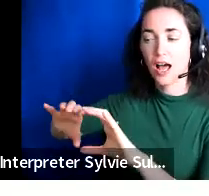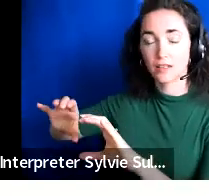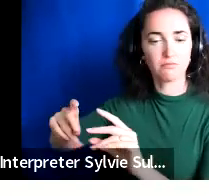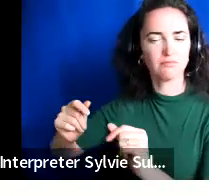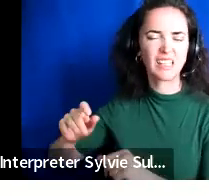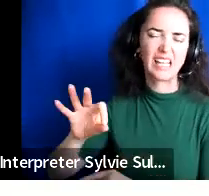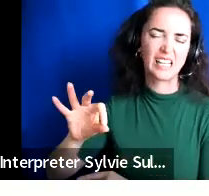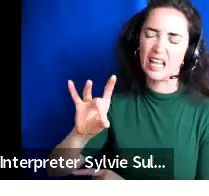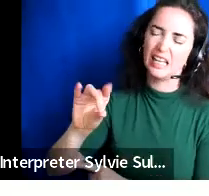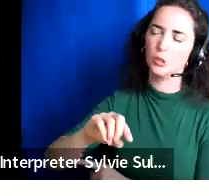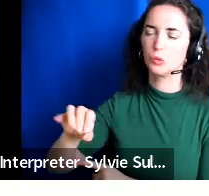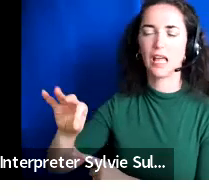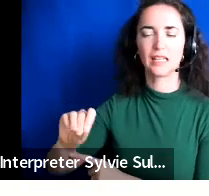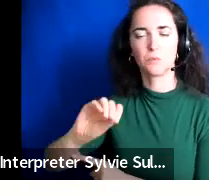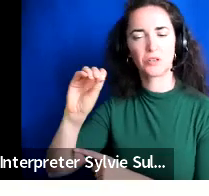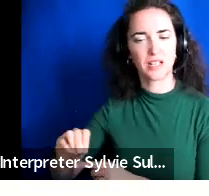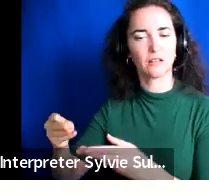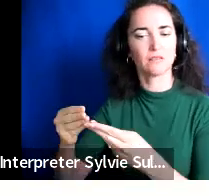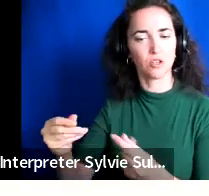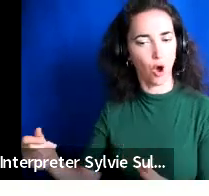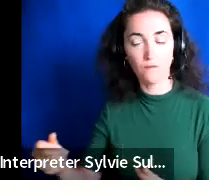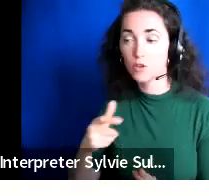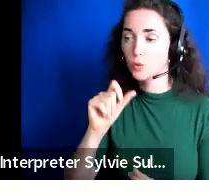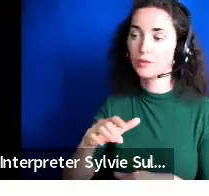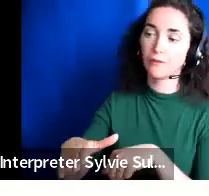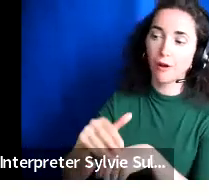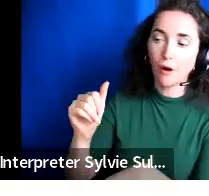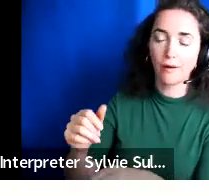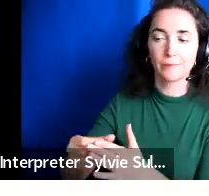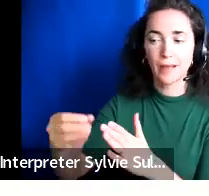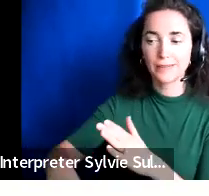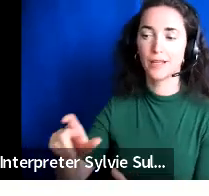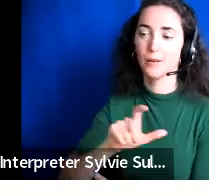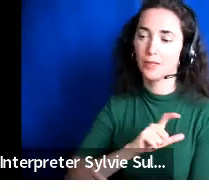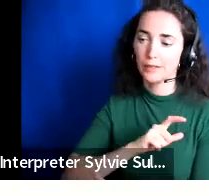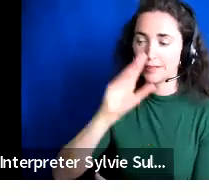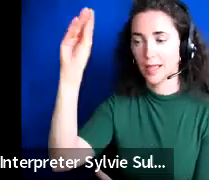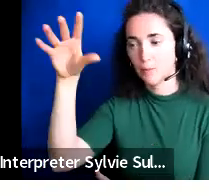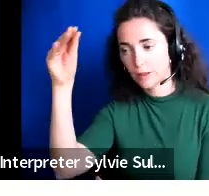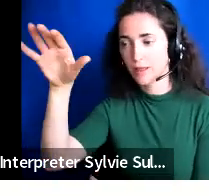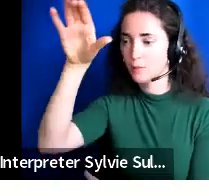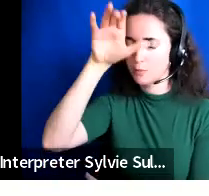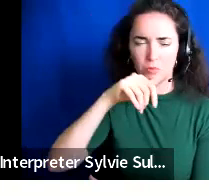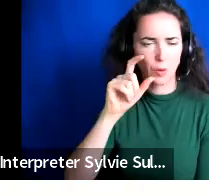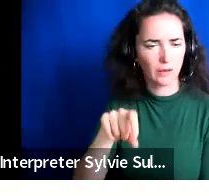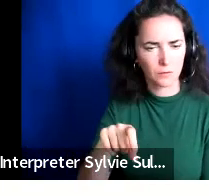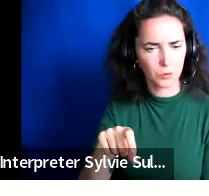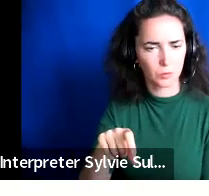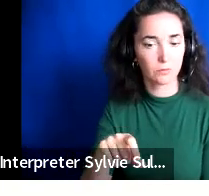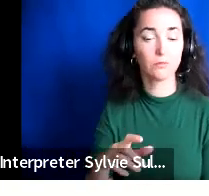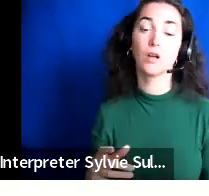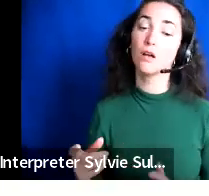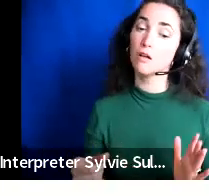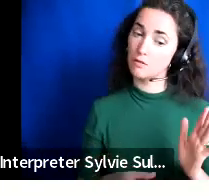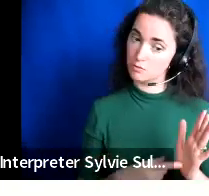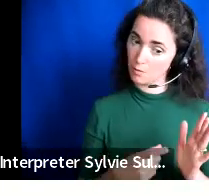other higher high cost Interventions are dispatching law, enforcement or ambulance there, and I think there may be dispatching a mobile response.